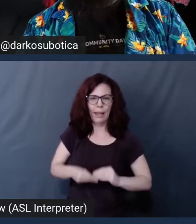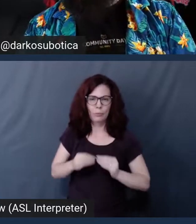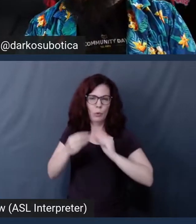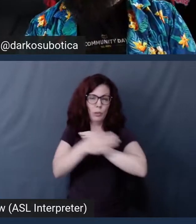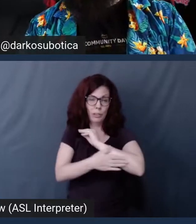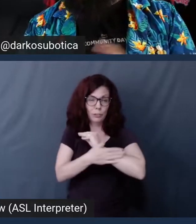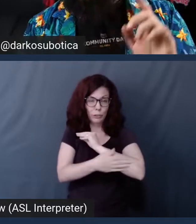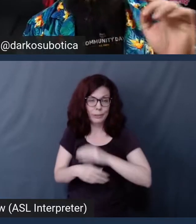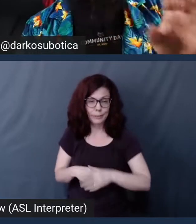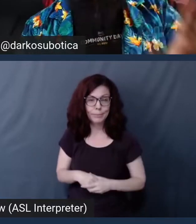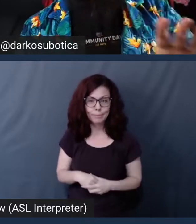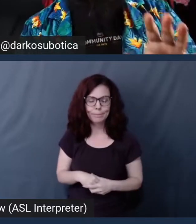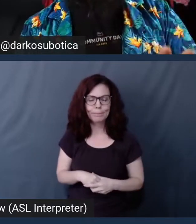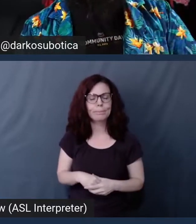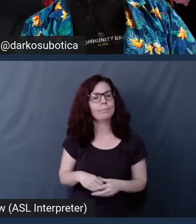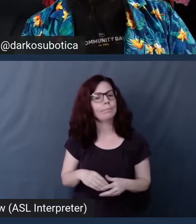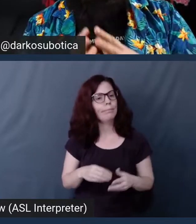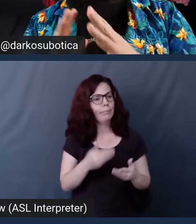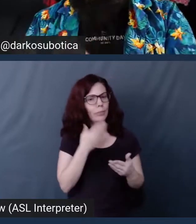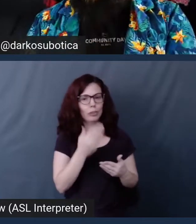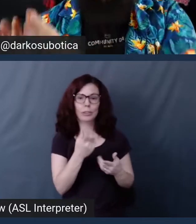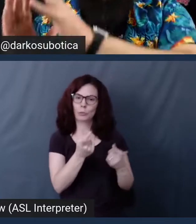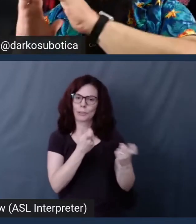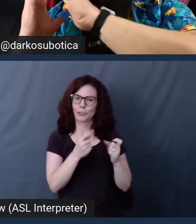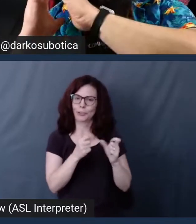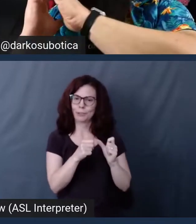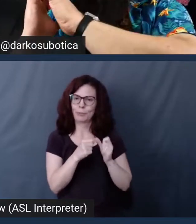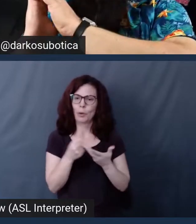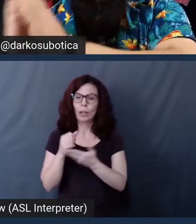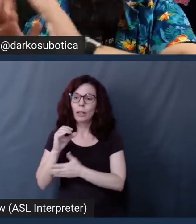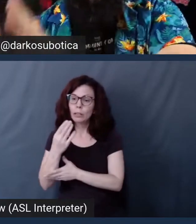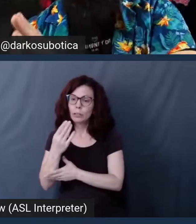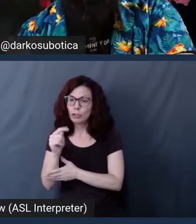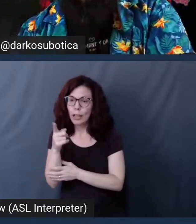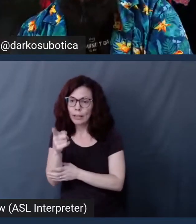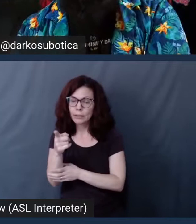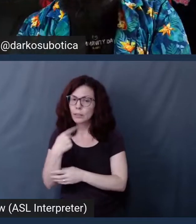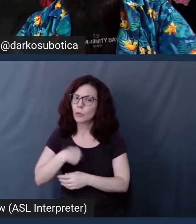So keep those questions coming, by the away, chat. We love your questions.